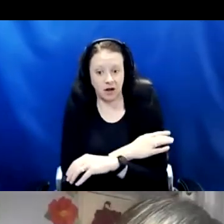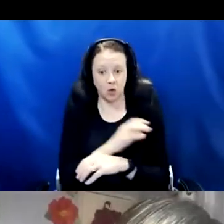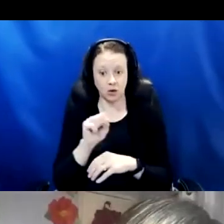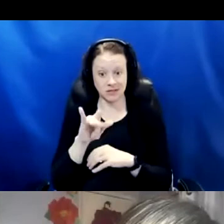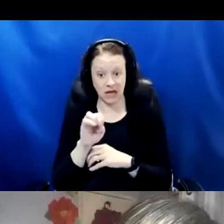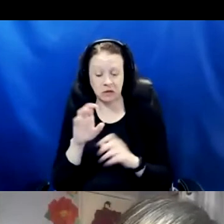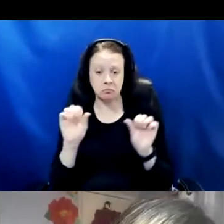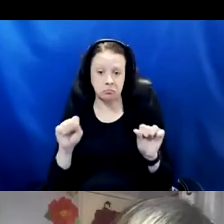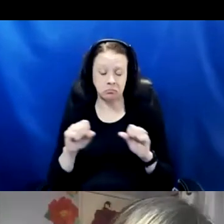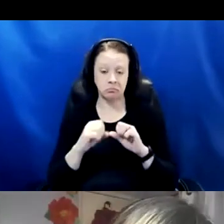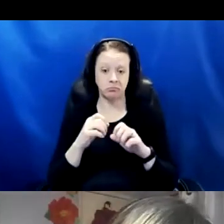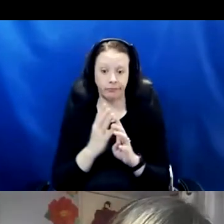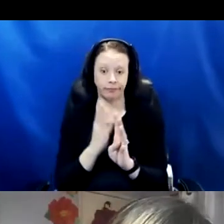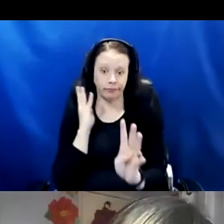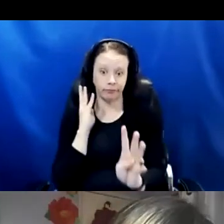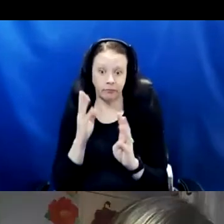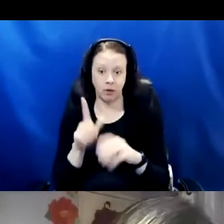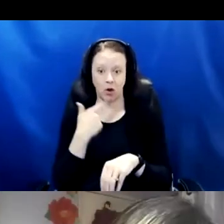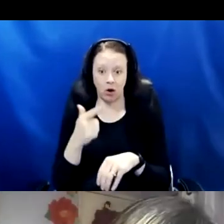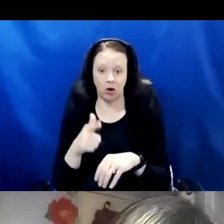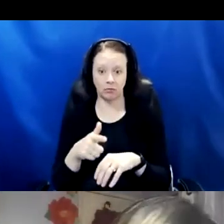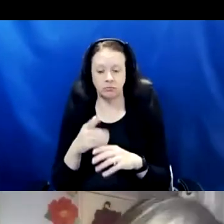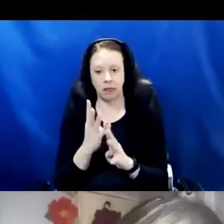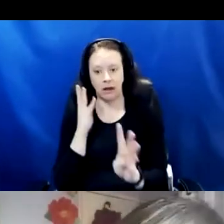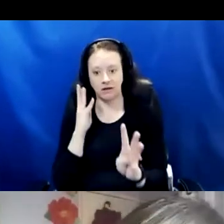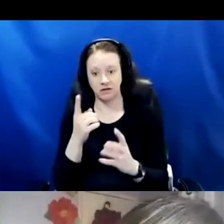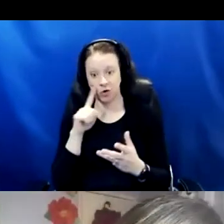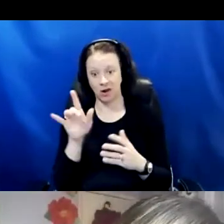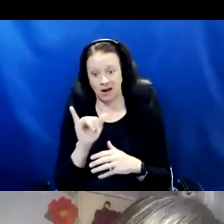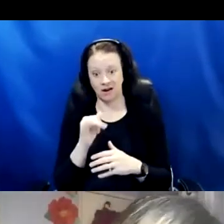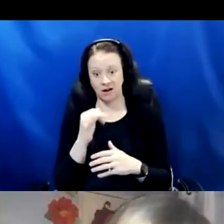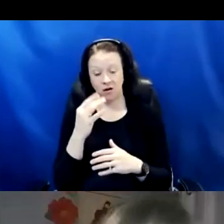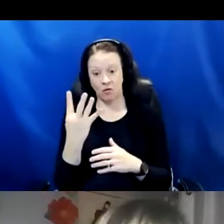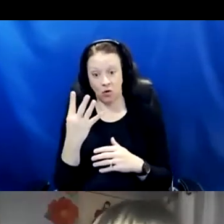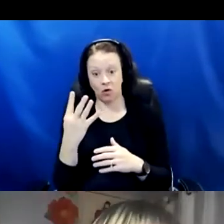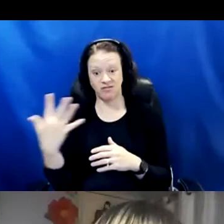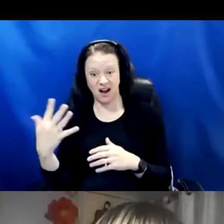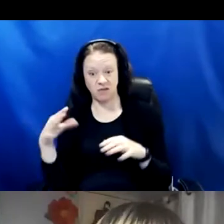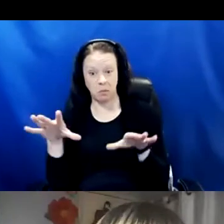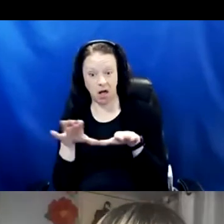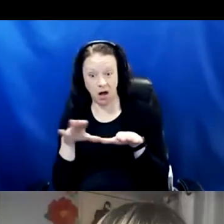I know I've recently heard of long lines as long as like, four or five blocks long, with a lot of standing.